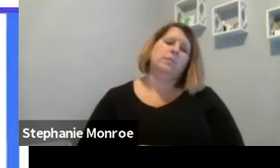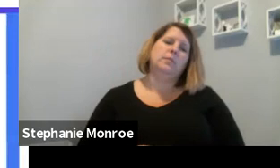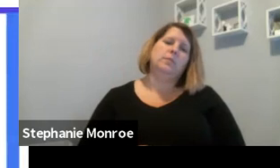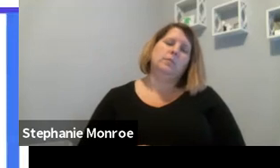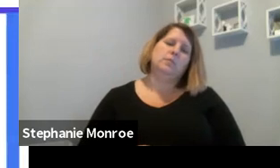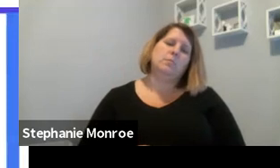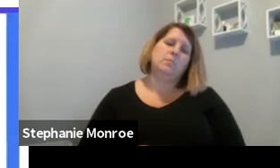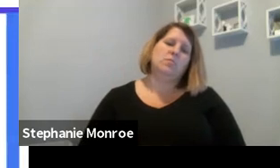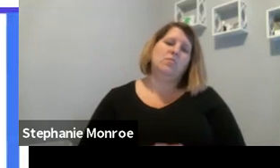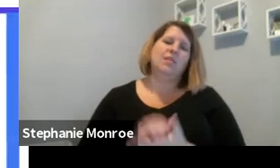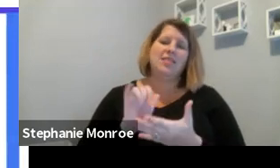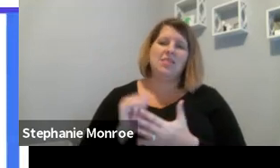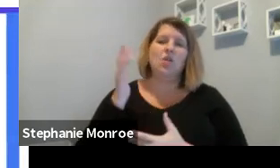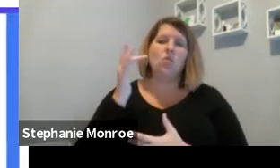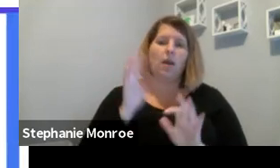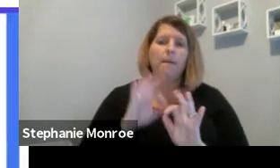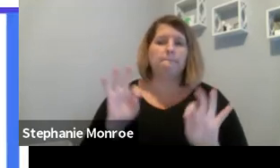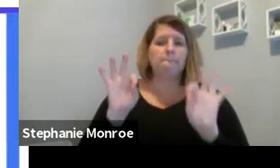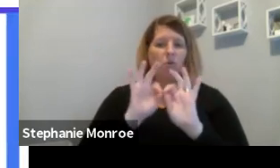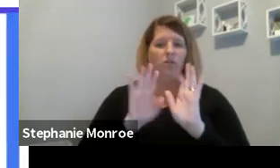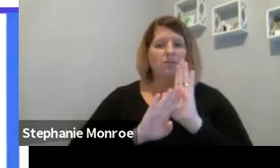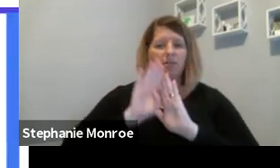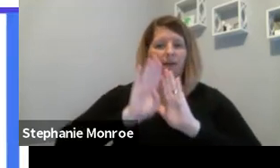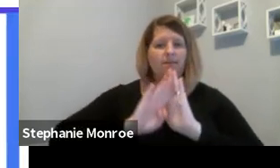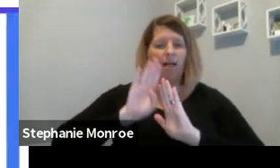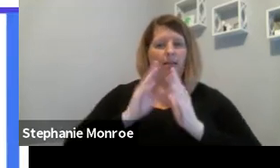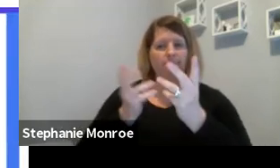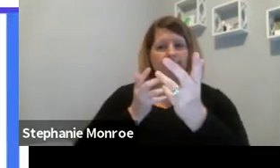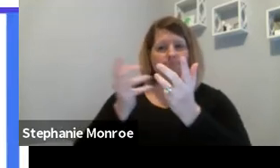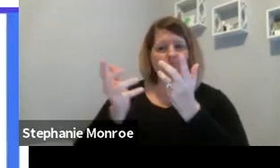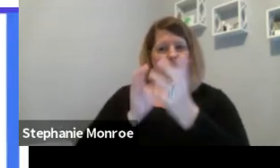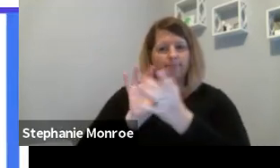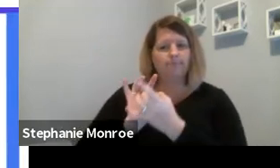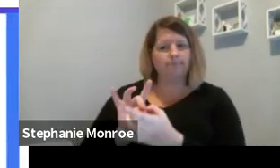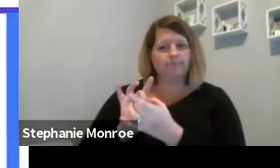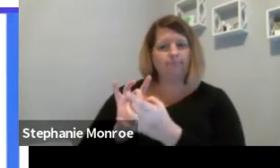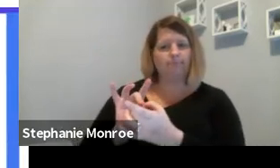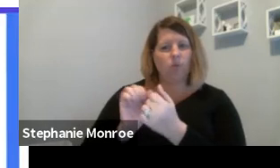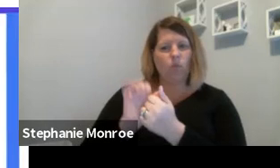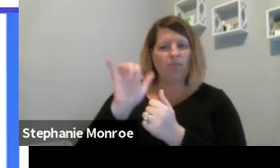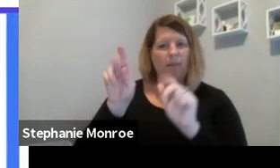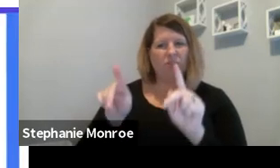That's why it's important to develop a rapport with the victim, so they can feel comfortable